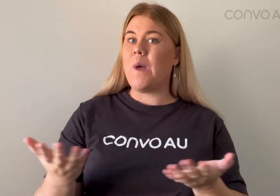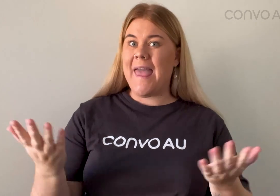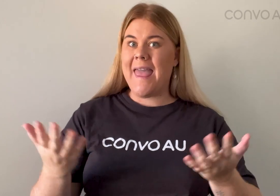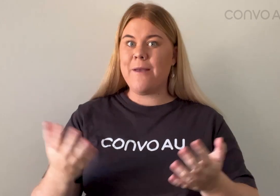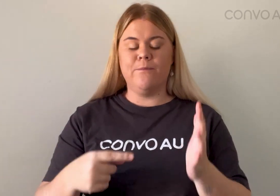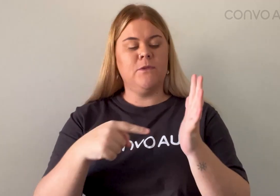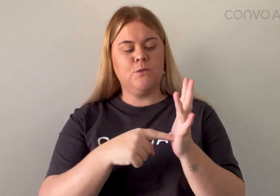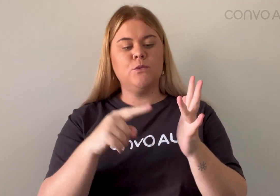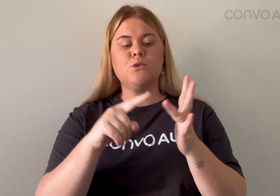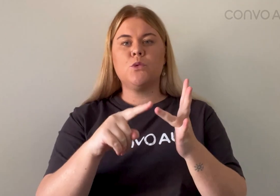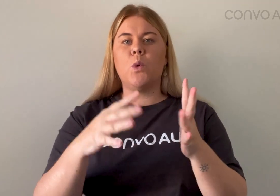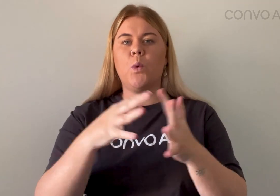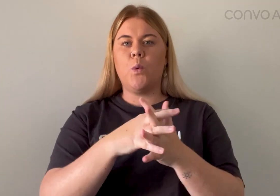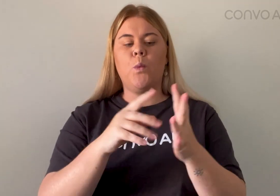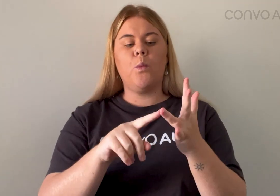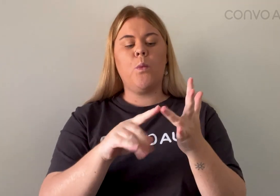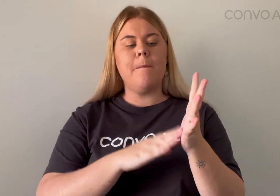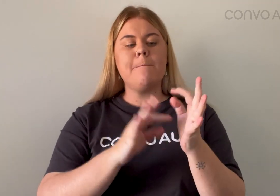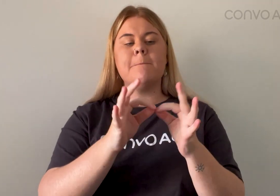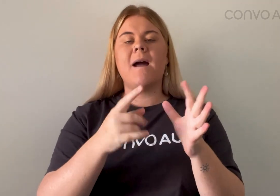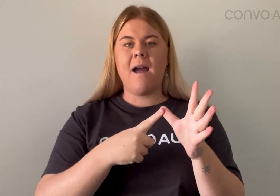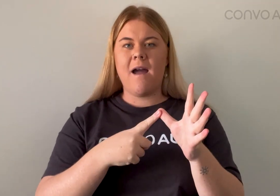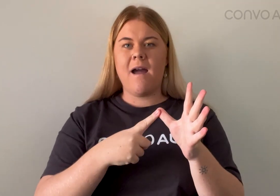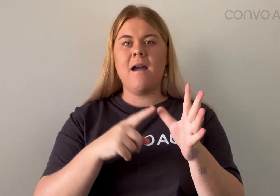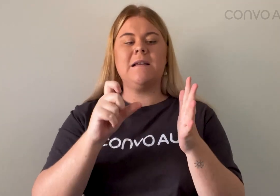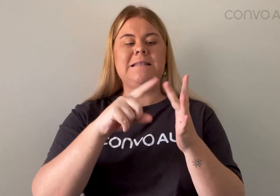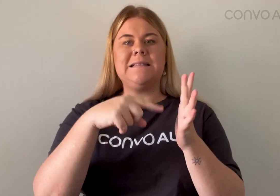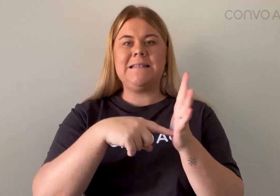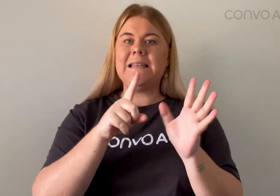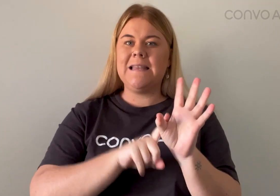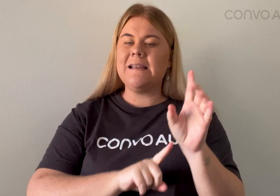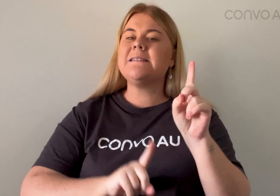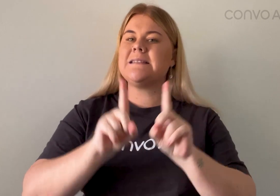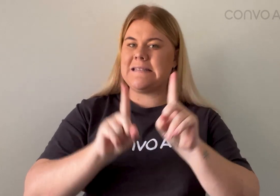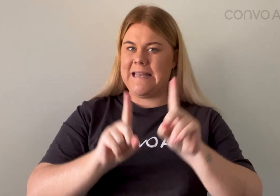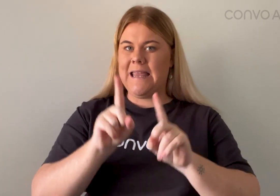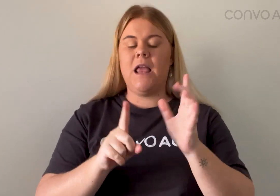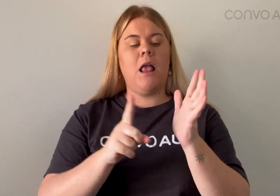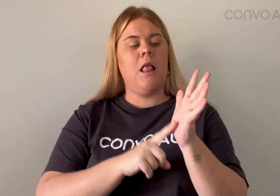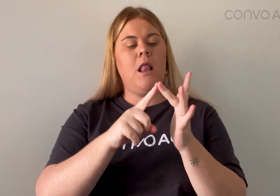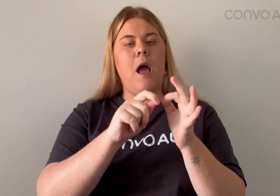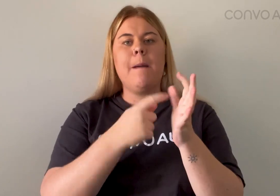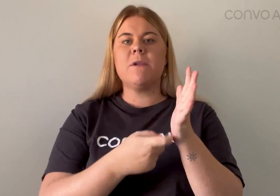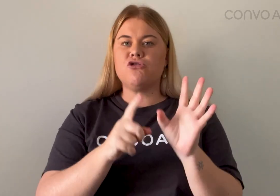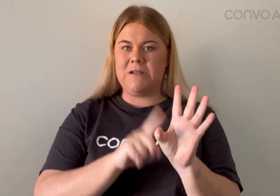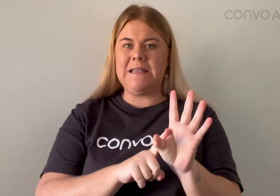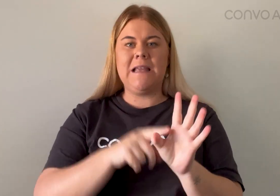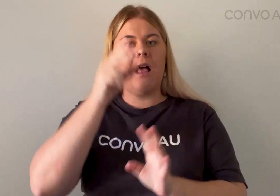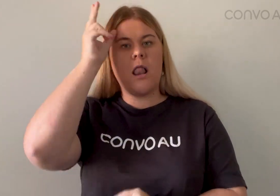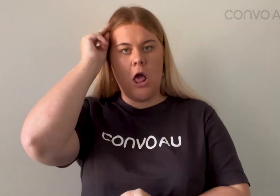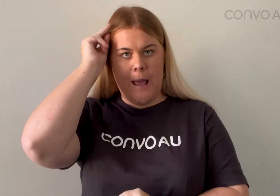Where: Toowoomba Library,